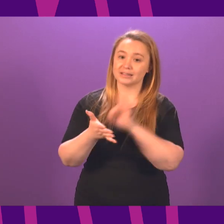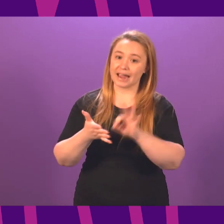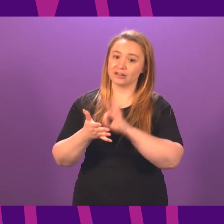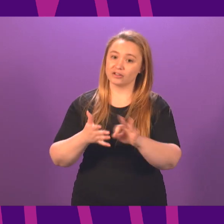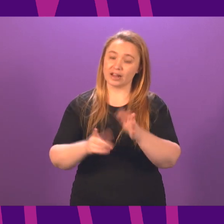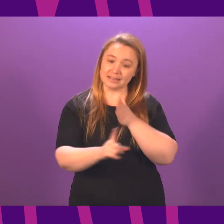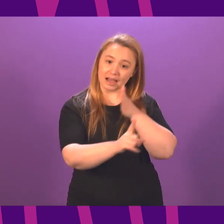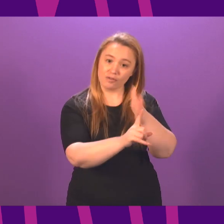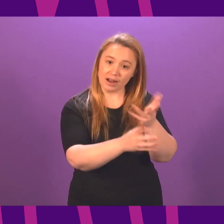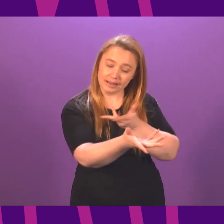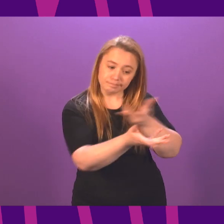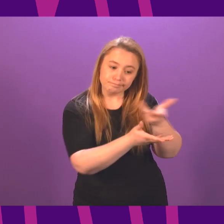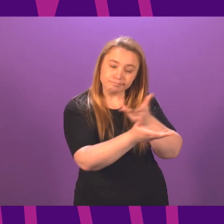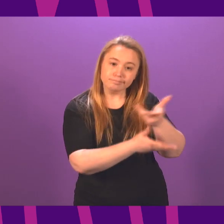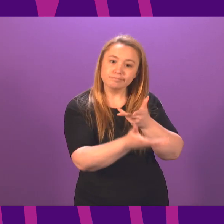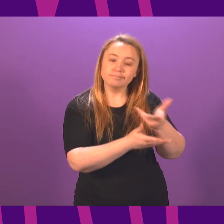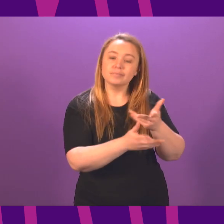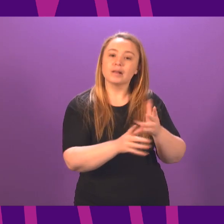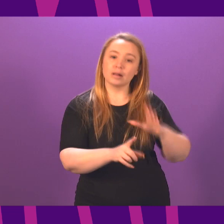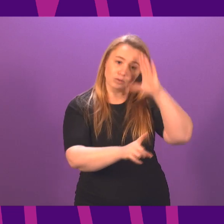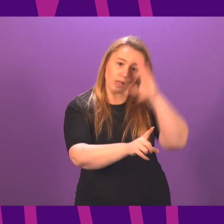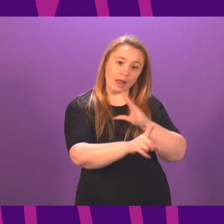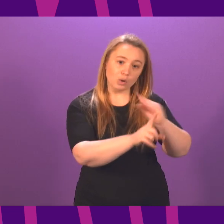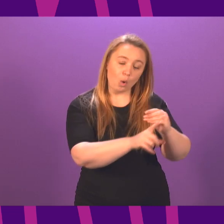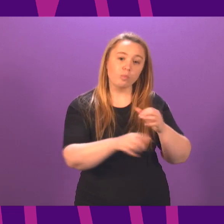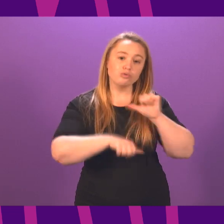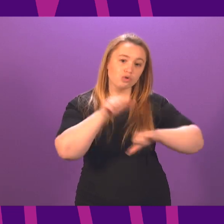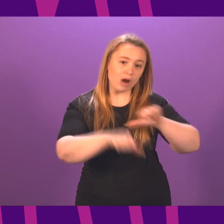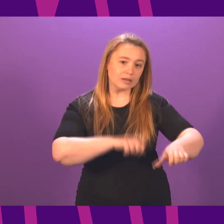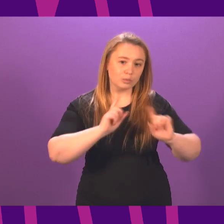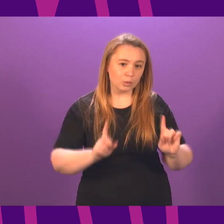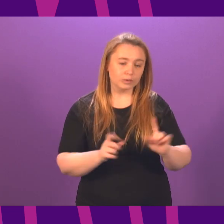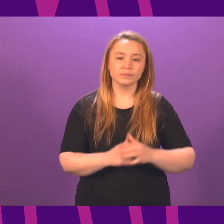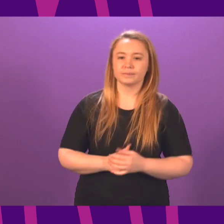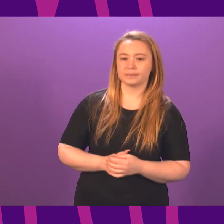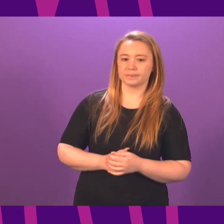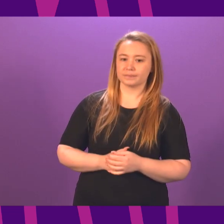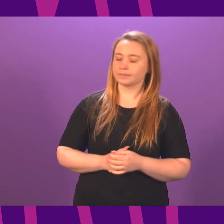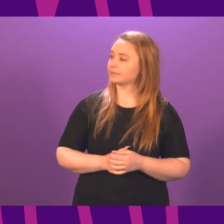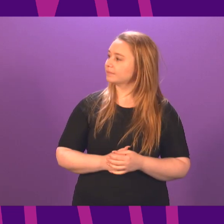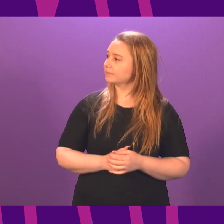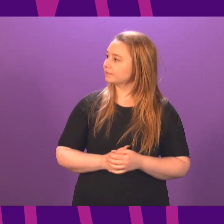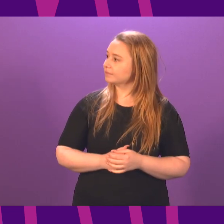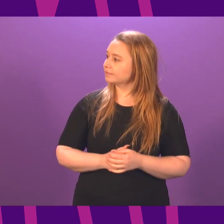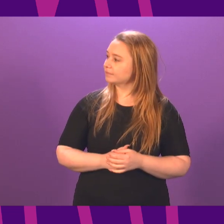perhaps after that meeting with Sight Scotland, to give him a progress report. The Presiding Officer: Thank you. I apologise to the